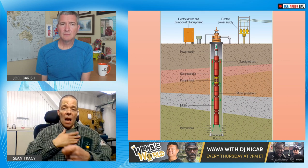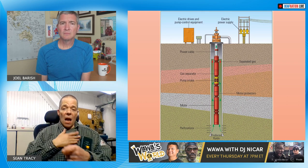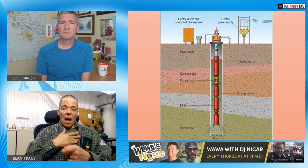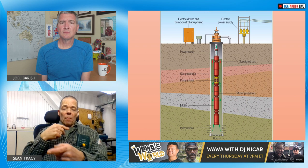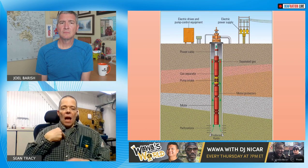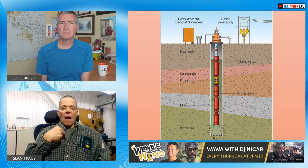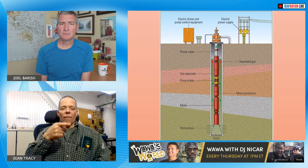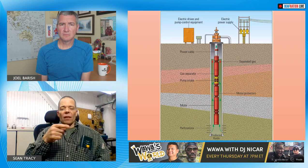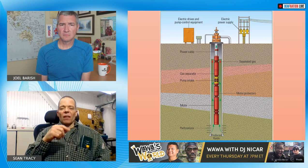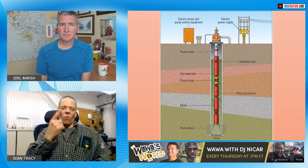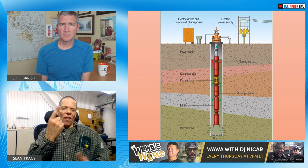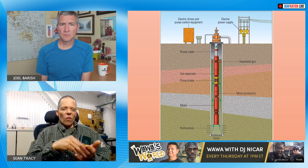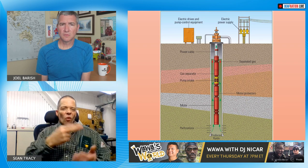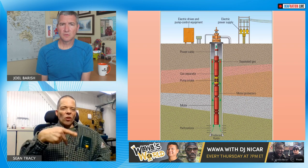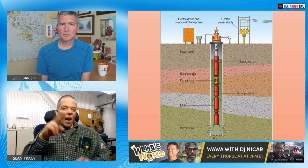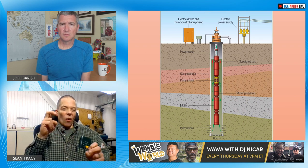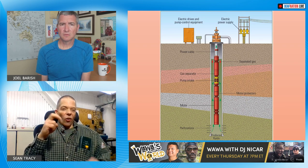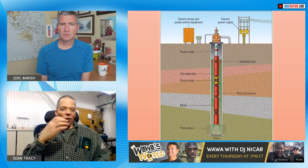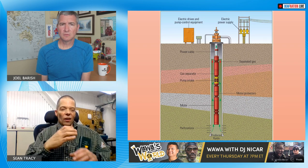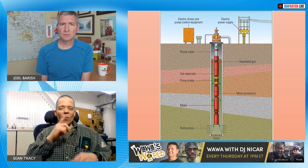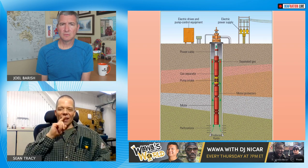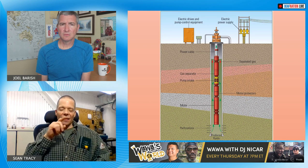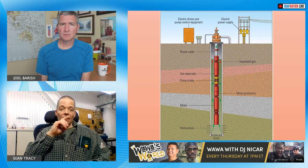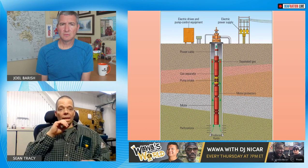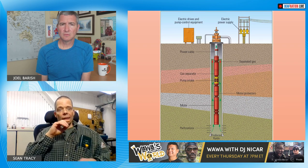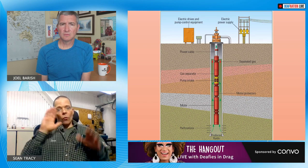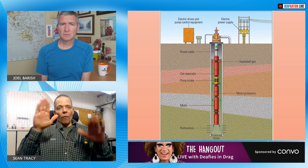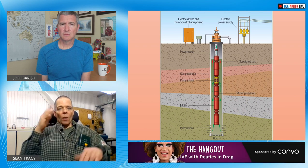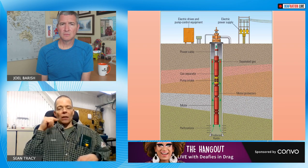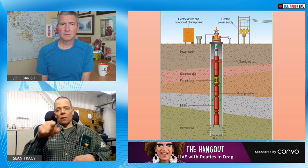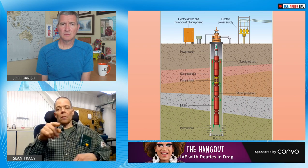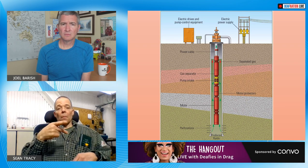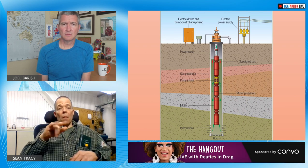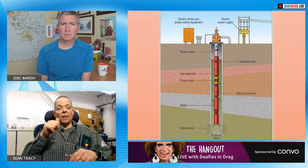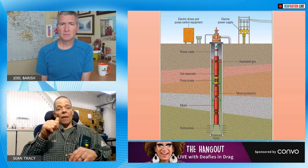I have an electric pump that is 1,000 HP. And what's great is that the pump,